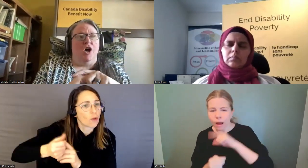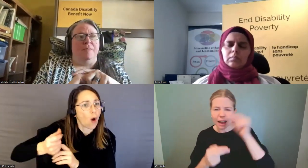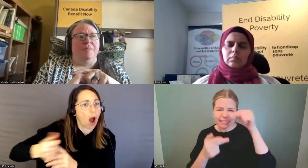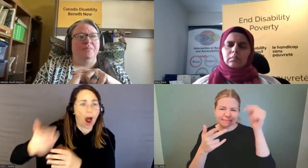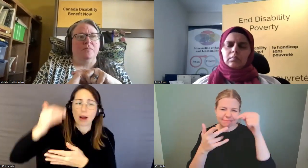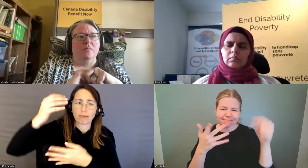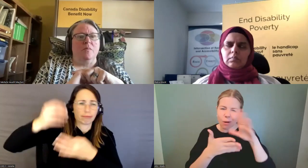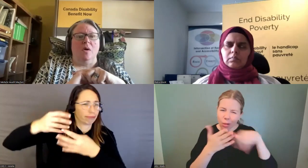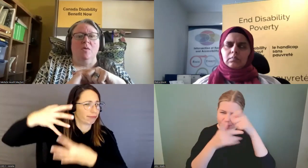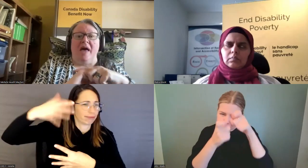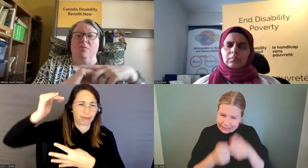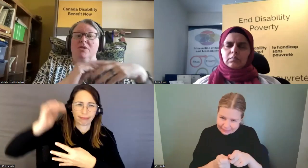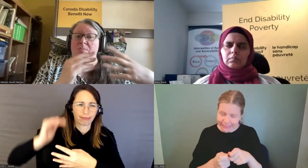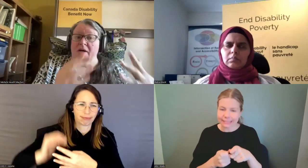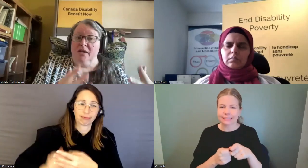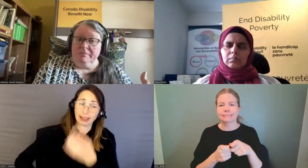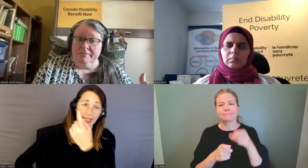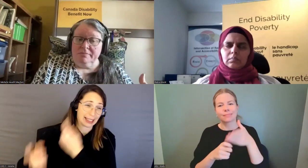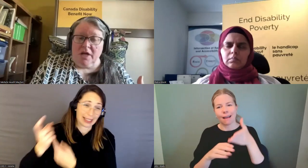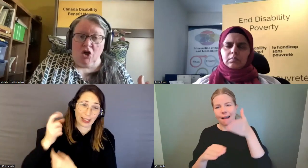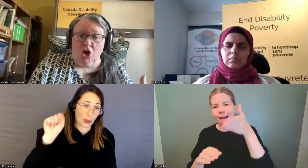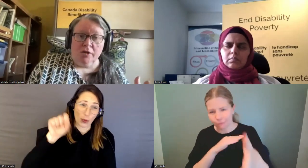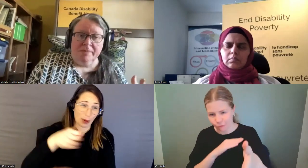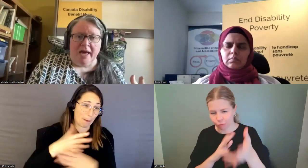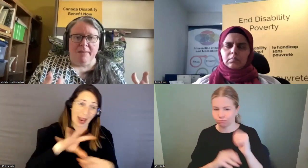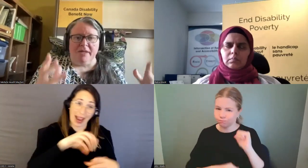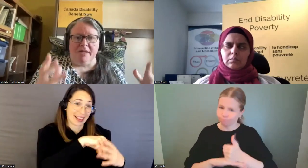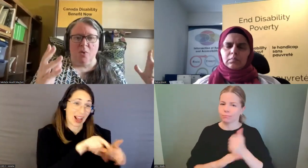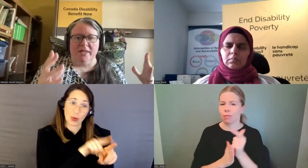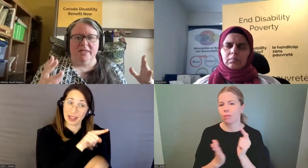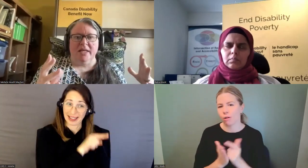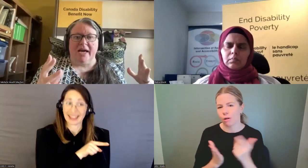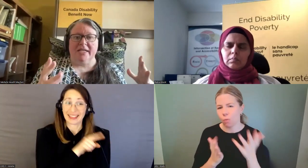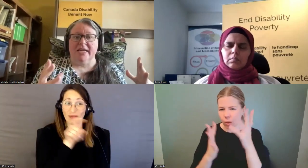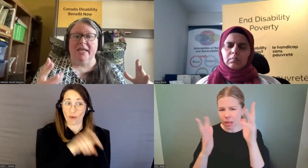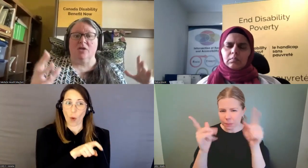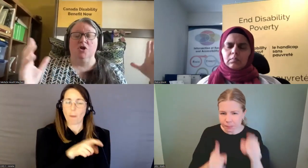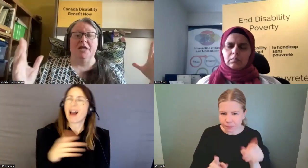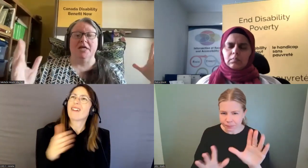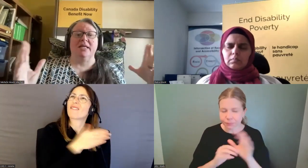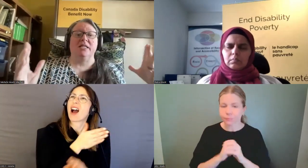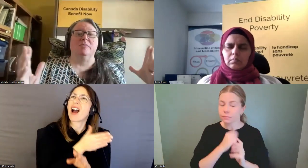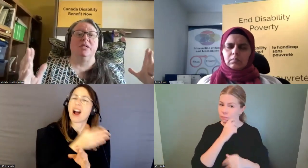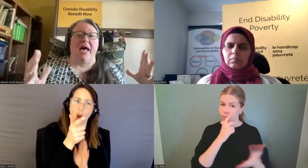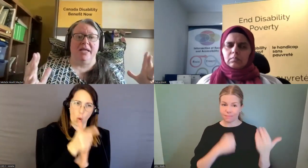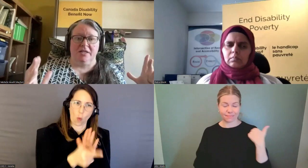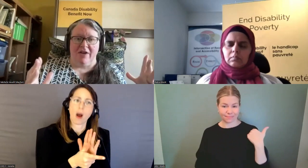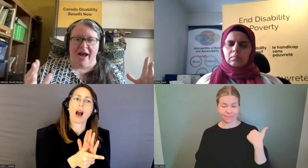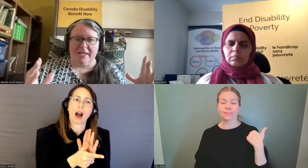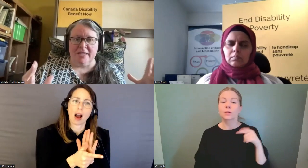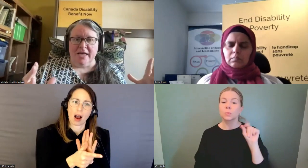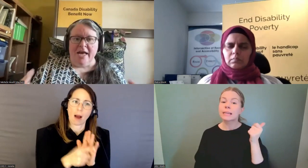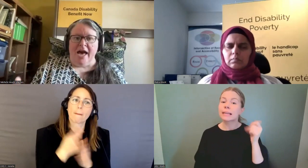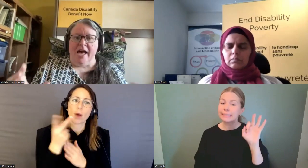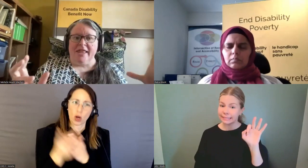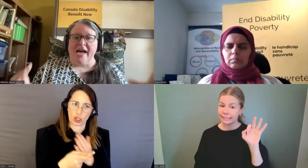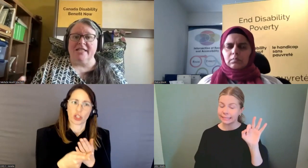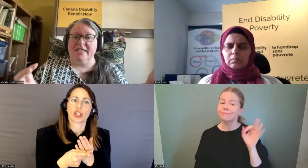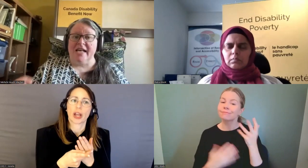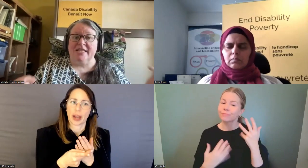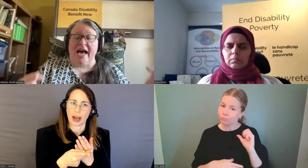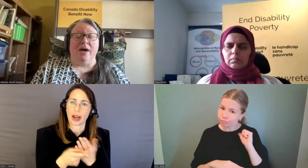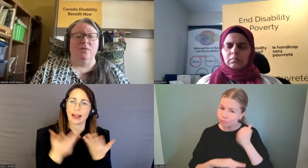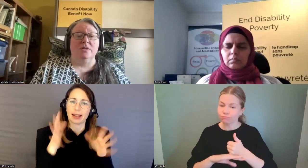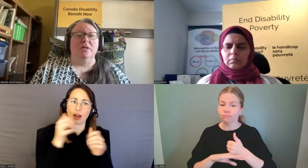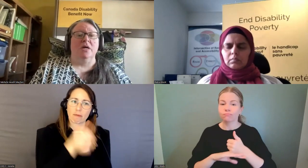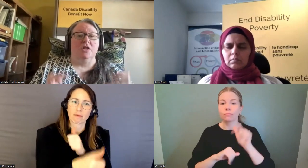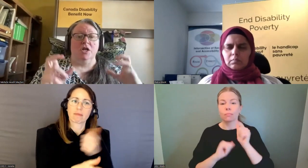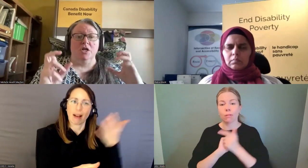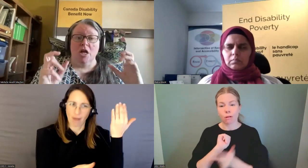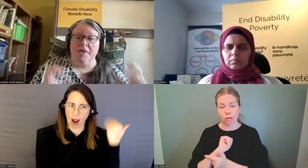THERE WAS A BILL IN 2019 CALLED THE ACCESSIBLE CANADA ACT AND THAT SETS OUT THAT NOTHING